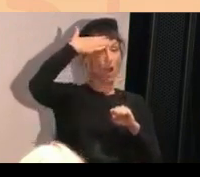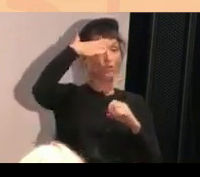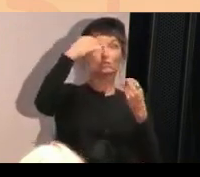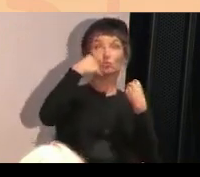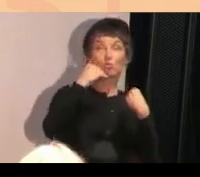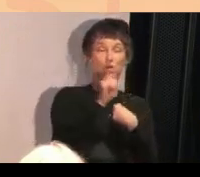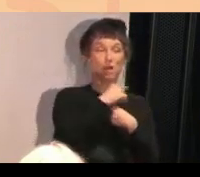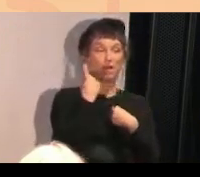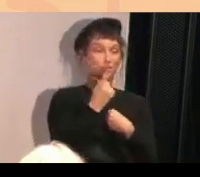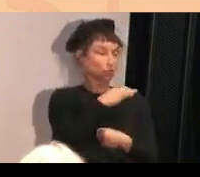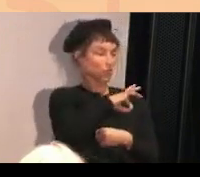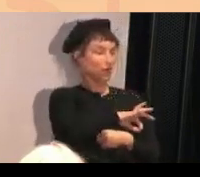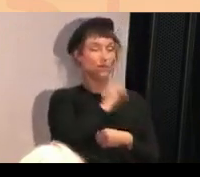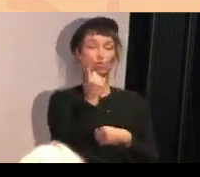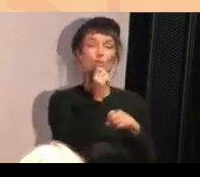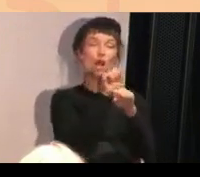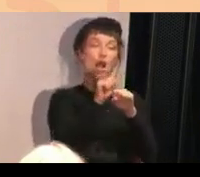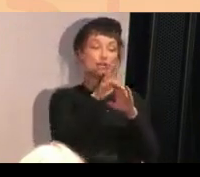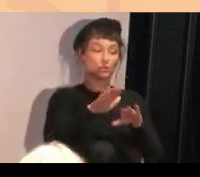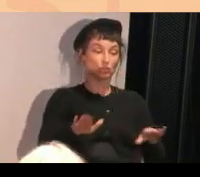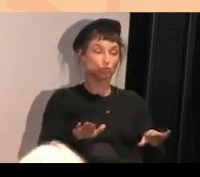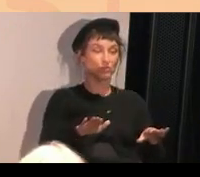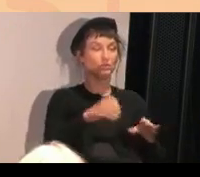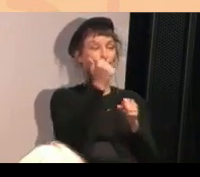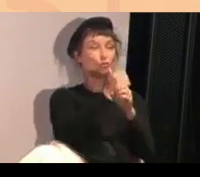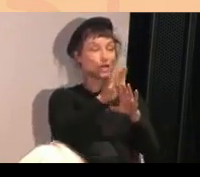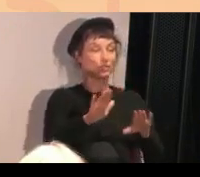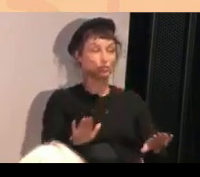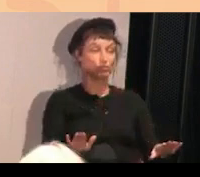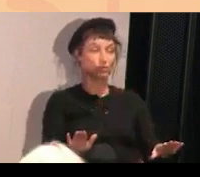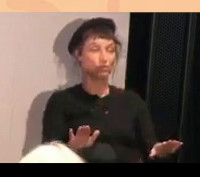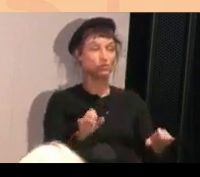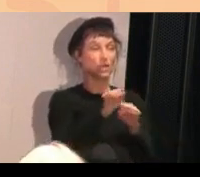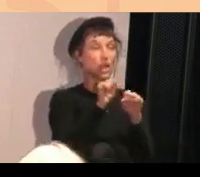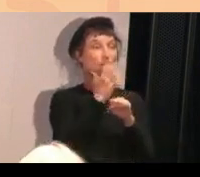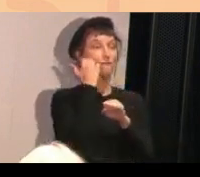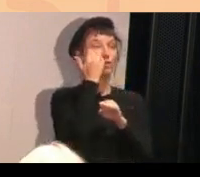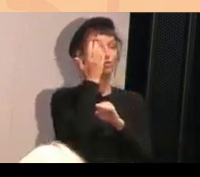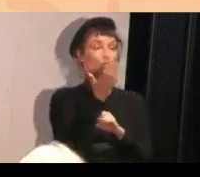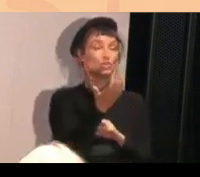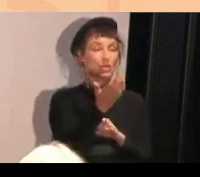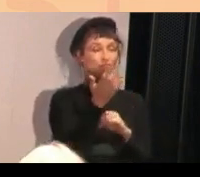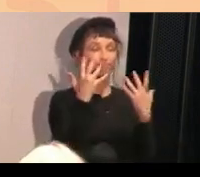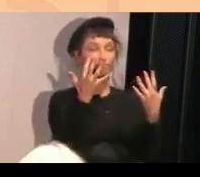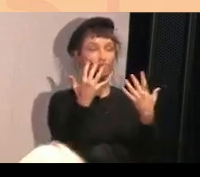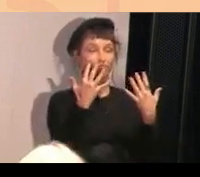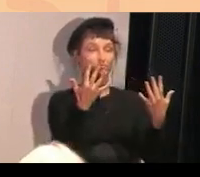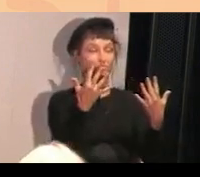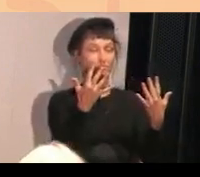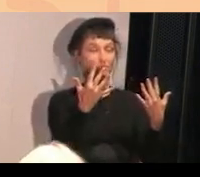of our children our children's children our future generations and our stolen generations